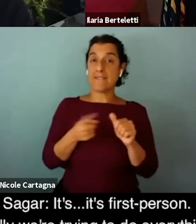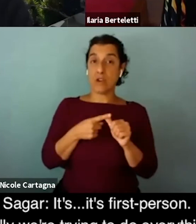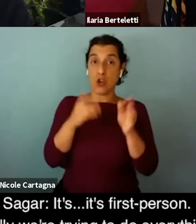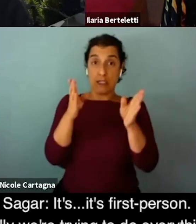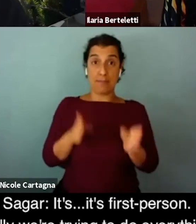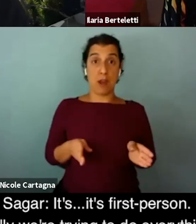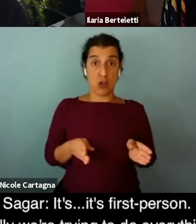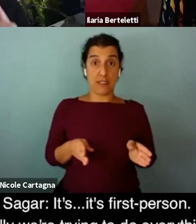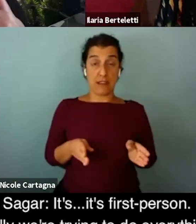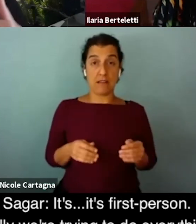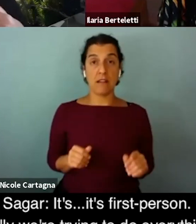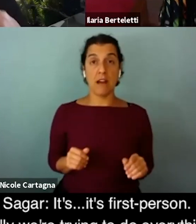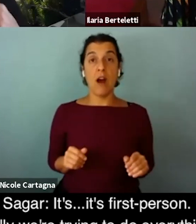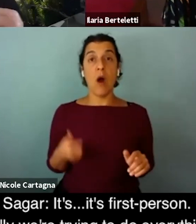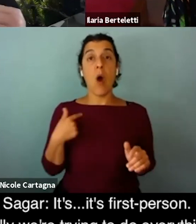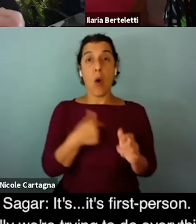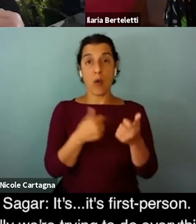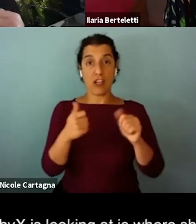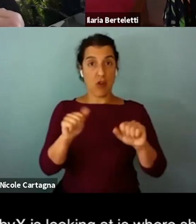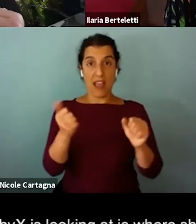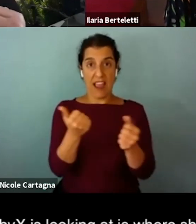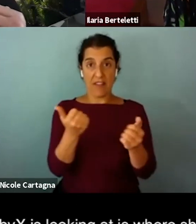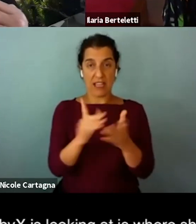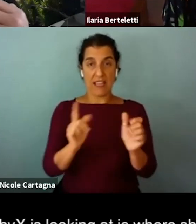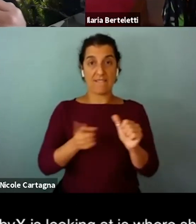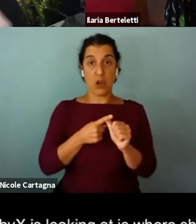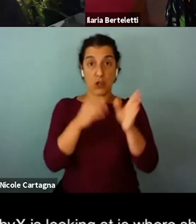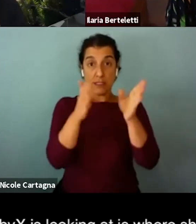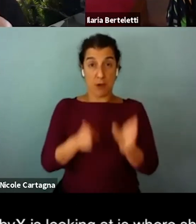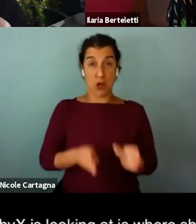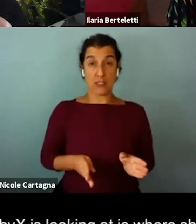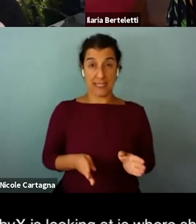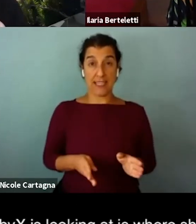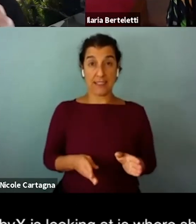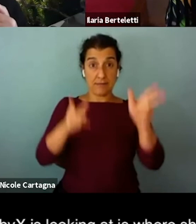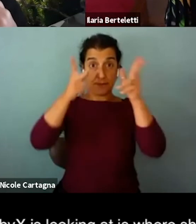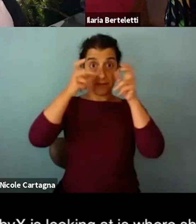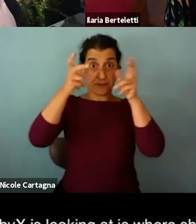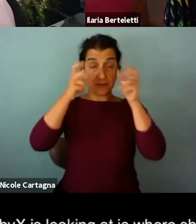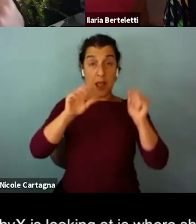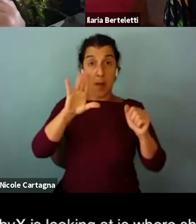basically we're trying to do everything first person so that so that what baby is is looking